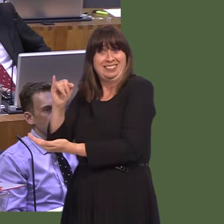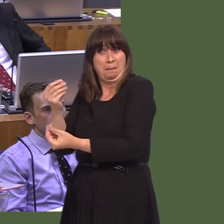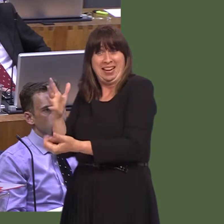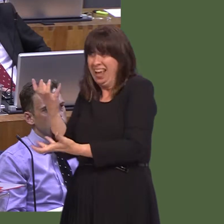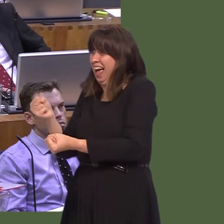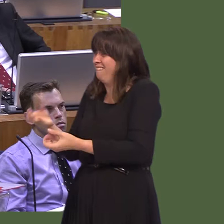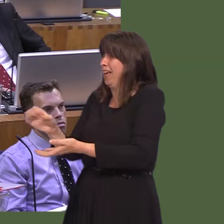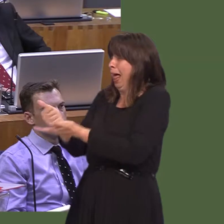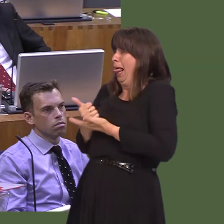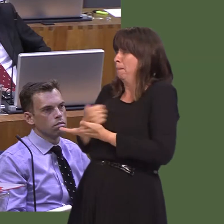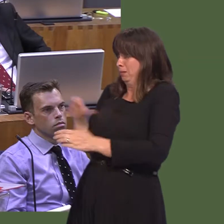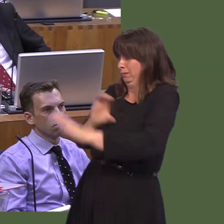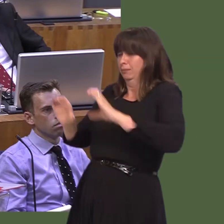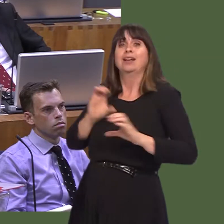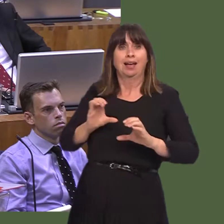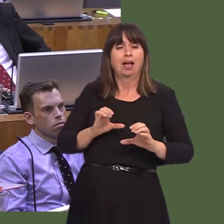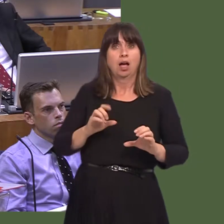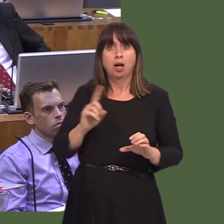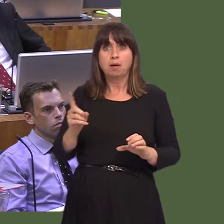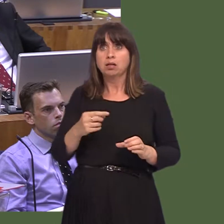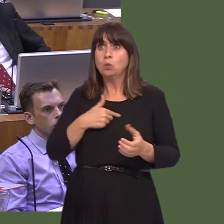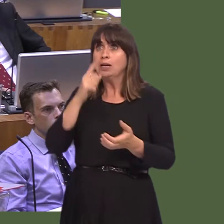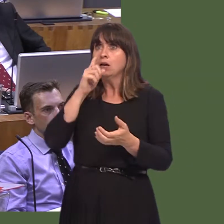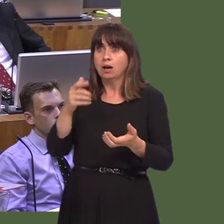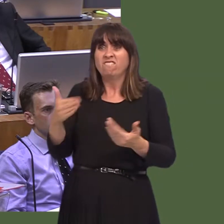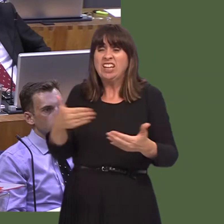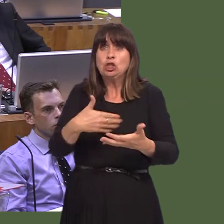Unless they can get fish and perishable products, for example, across through Dover and into